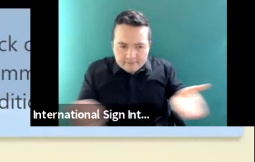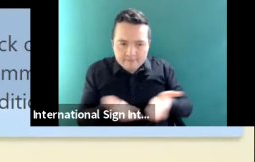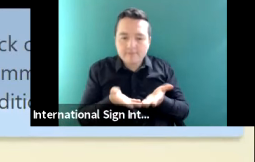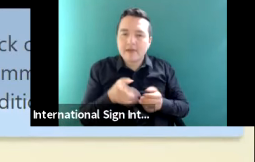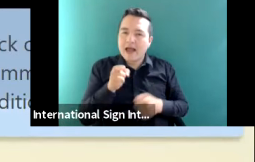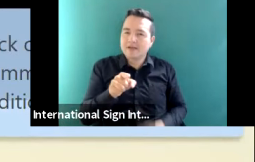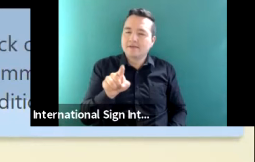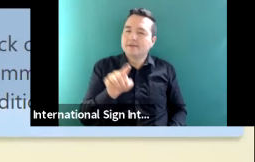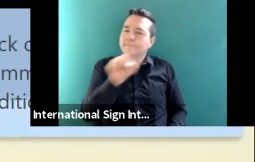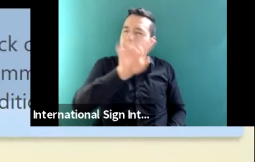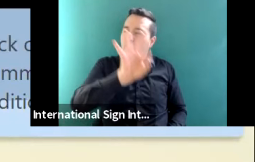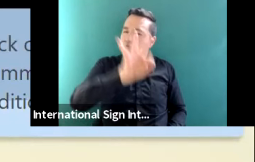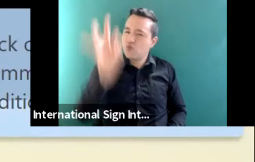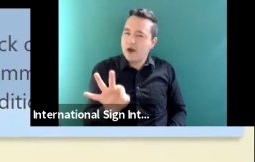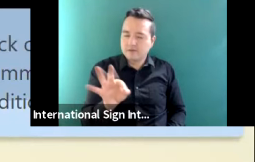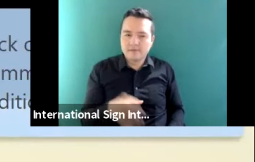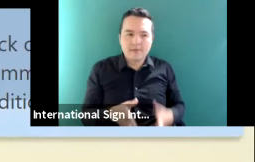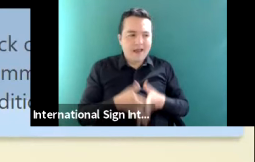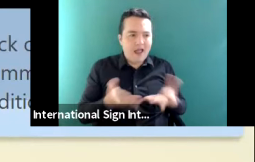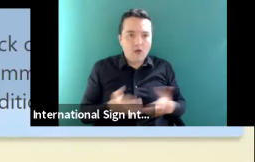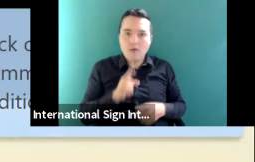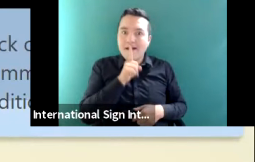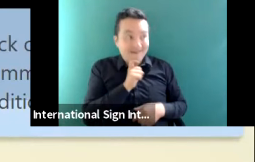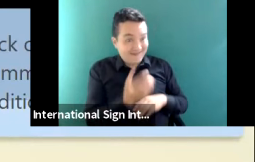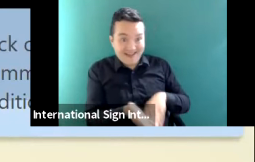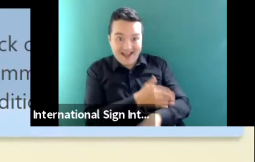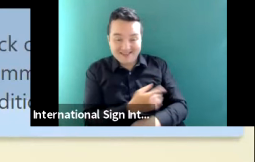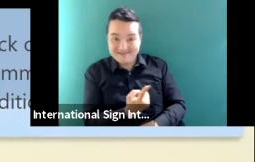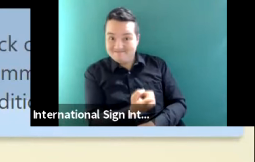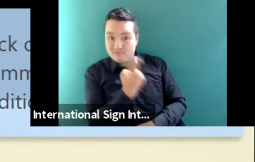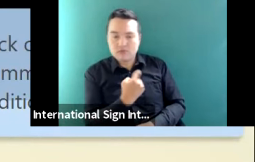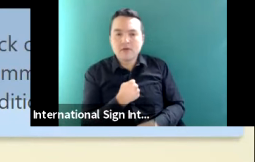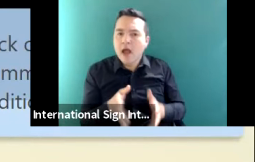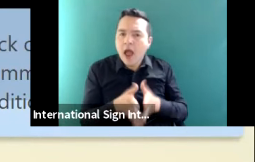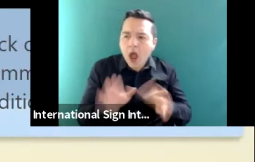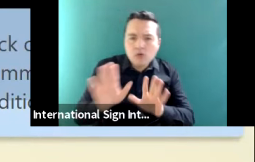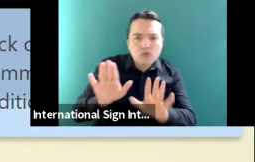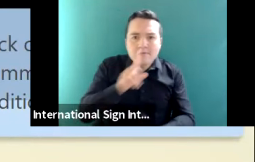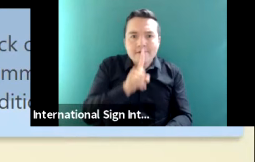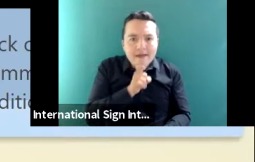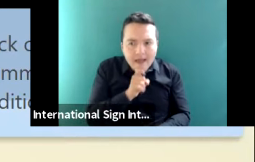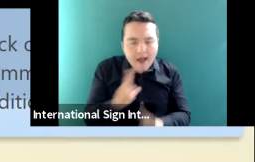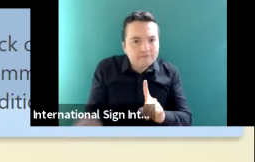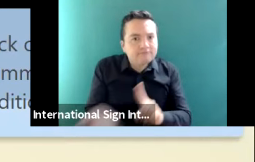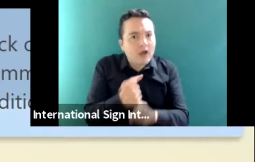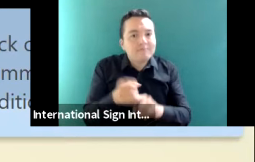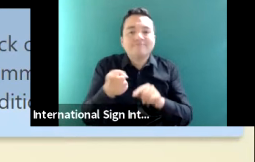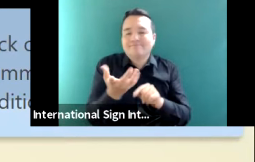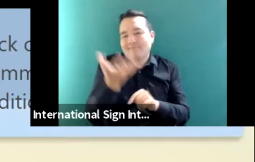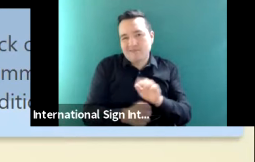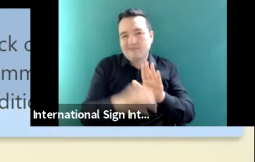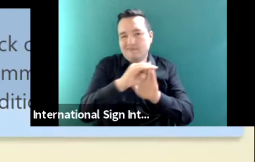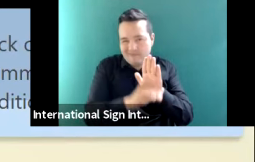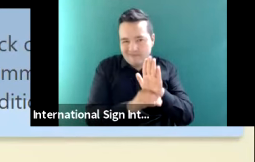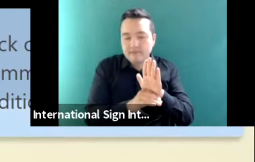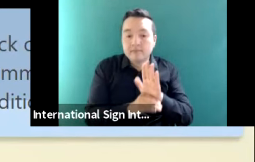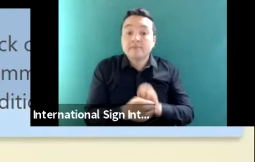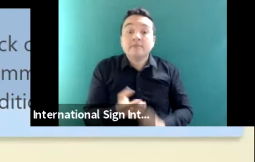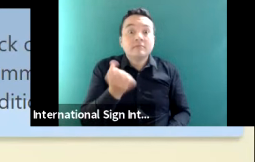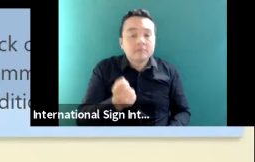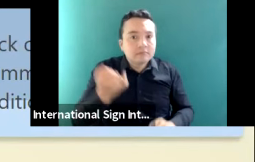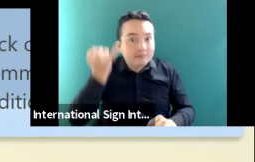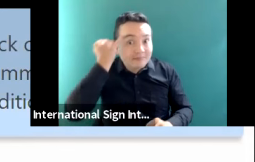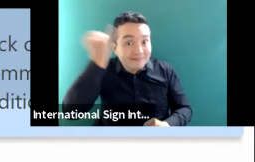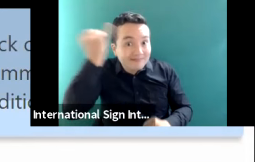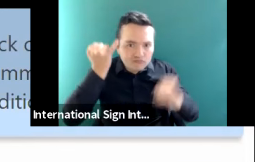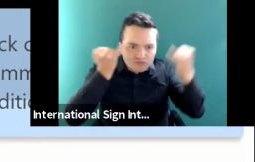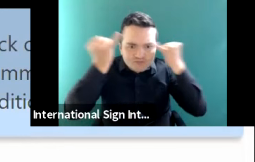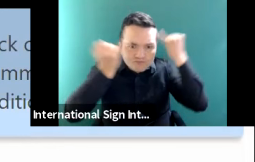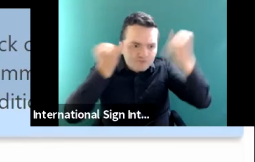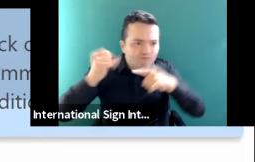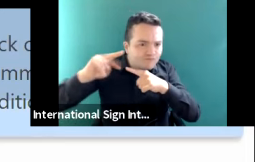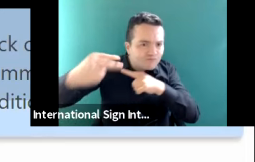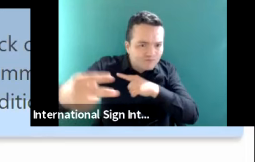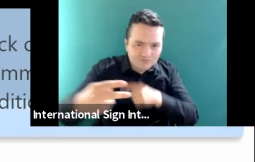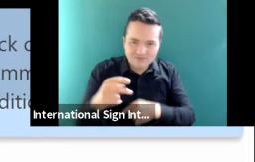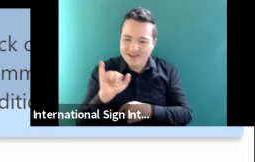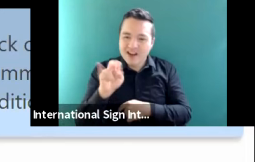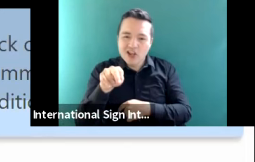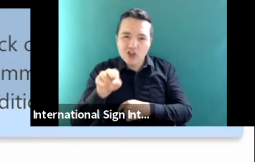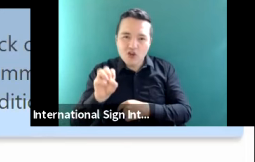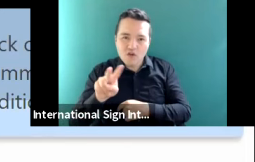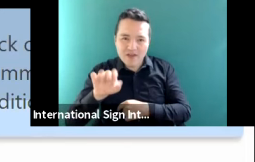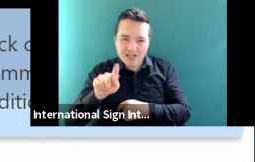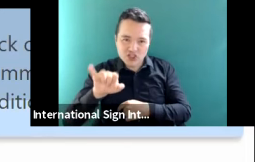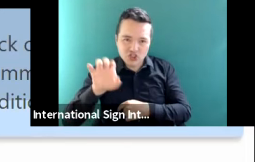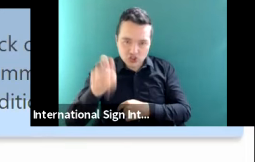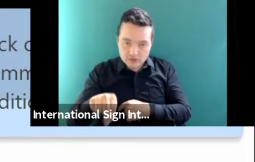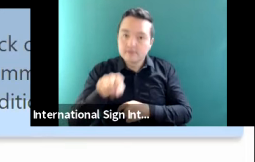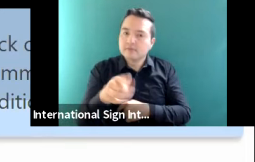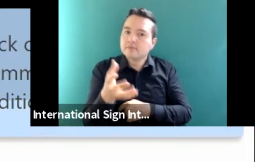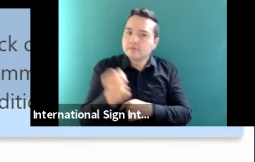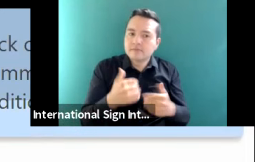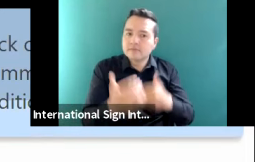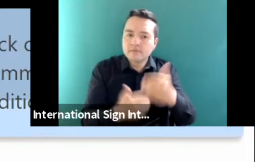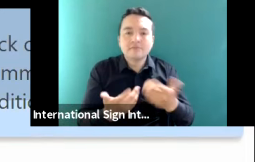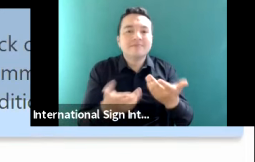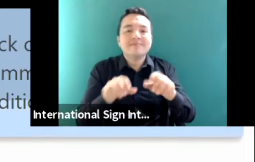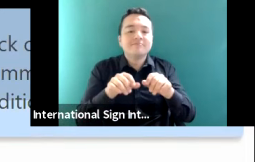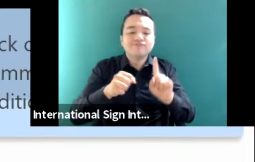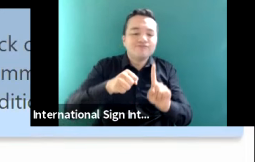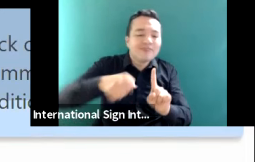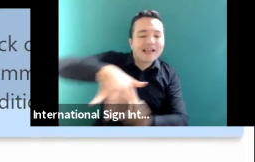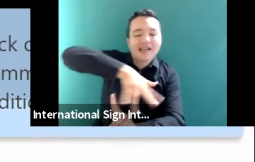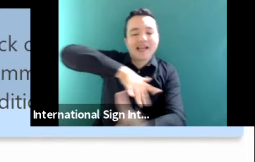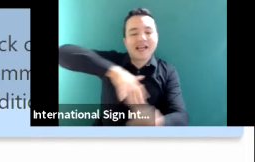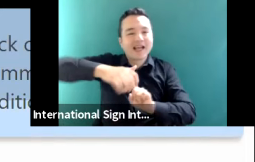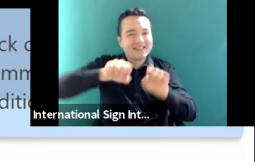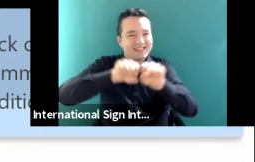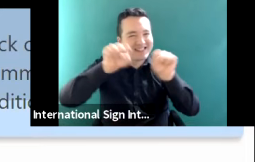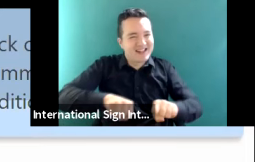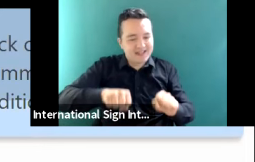I want to go through them one by one.